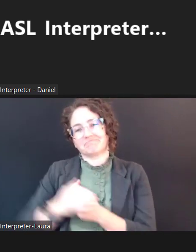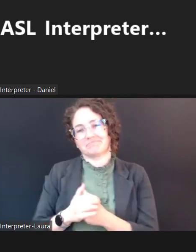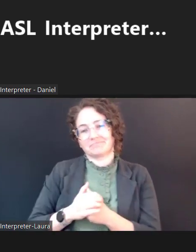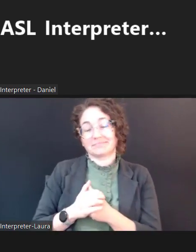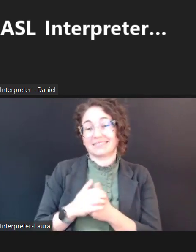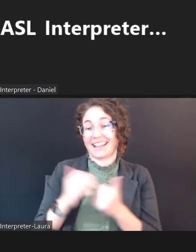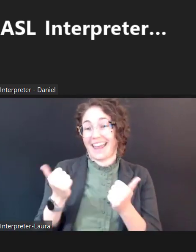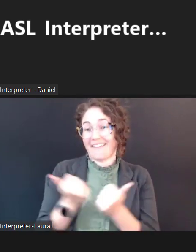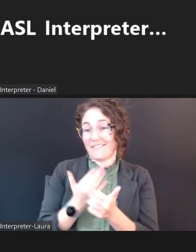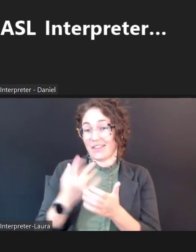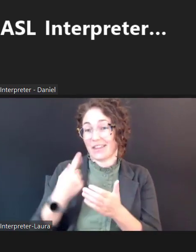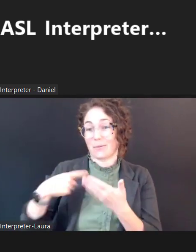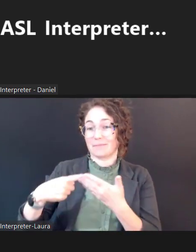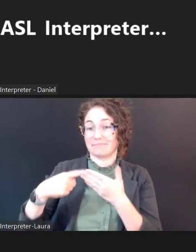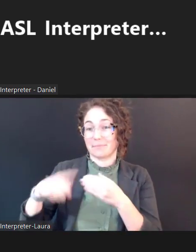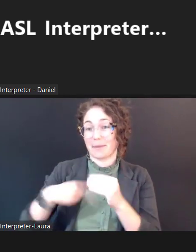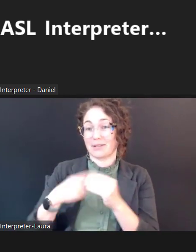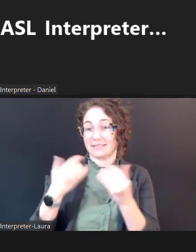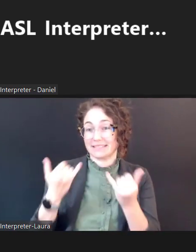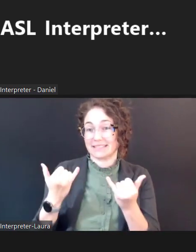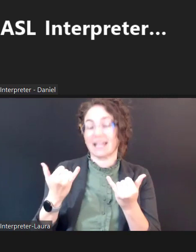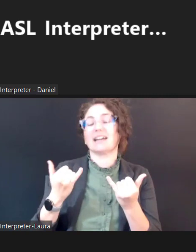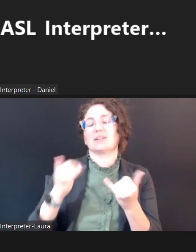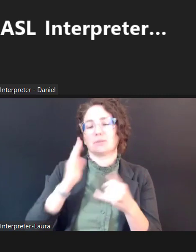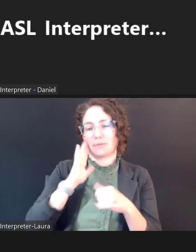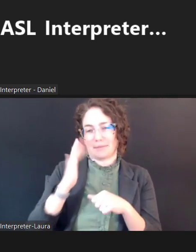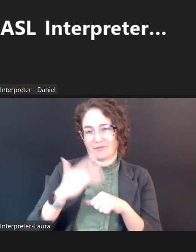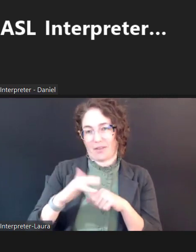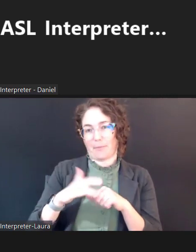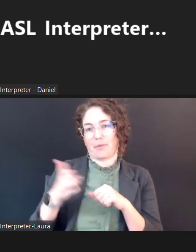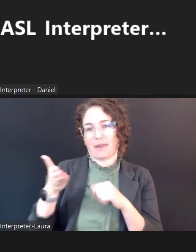today is available there.